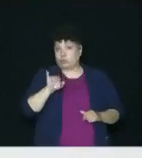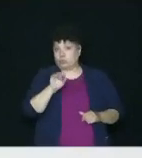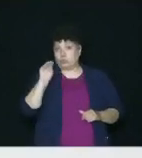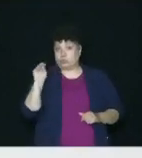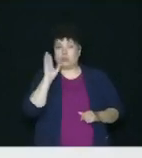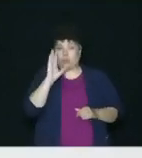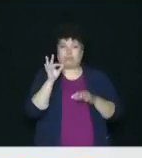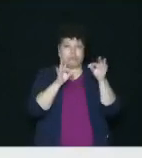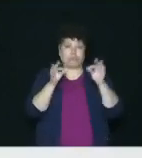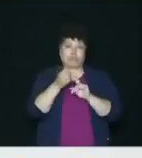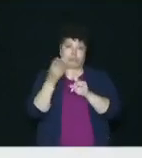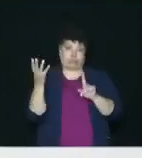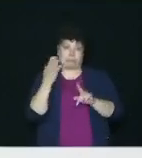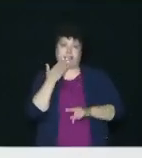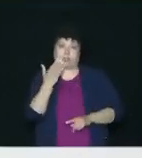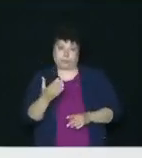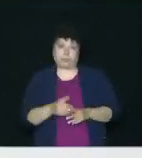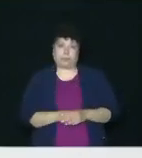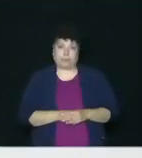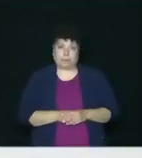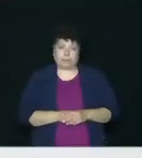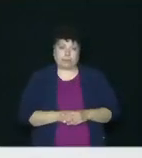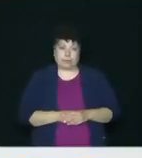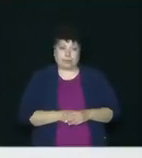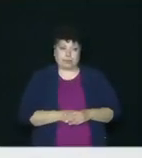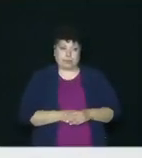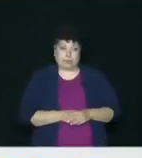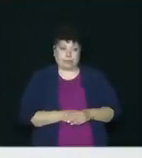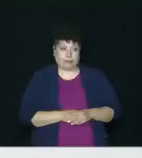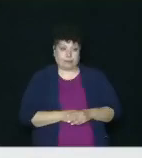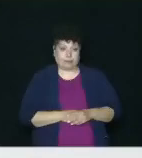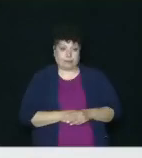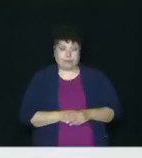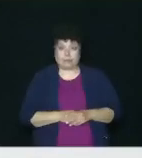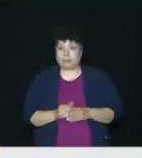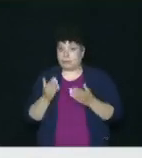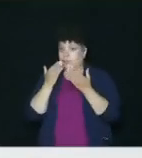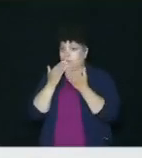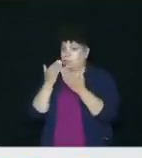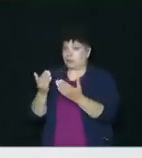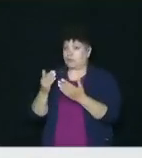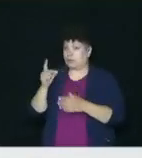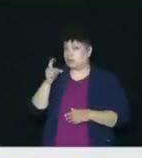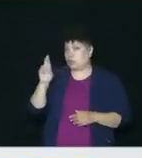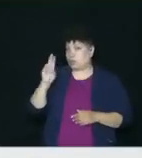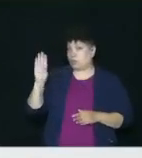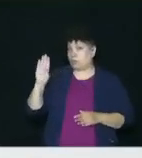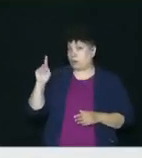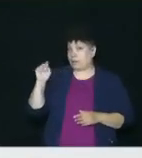AM SURE YOU WILL BE INTERESTED TO KNOW MORE OF HOW THIS WILL BE USED.